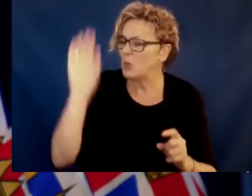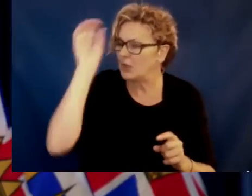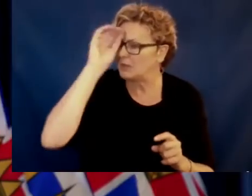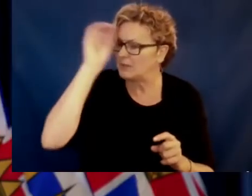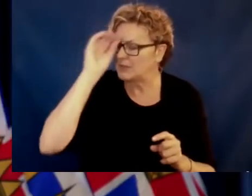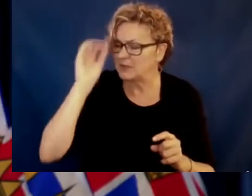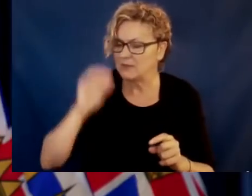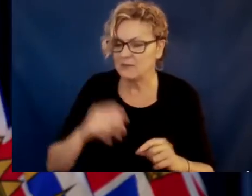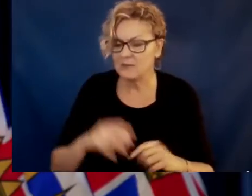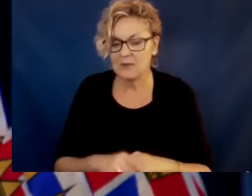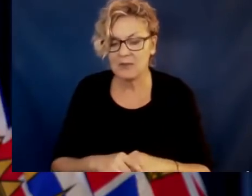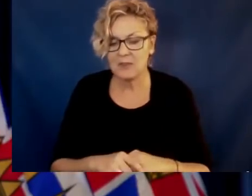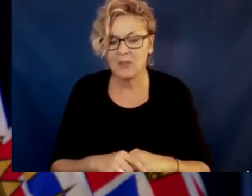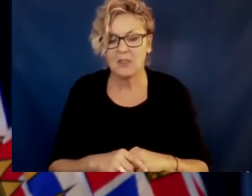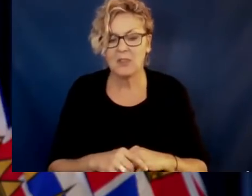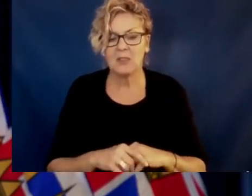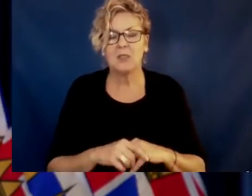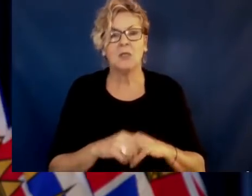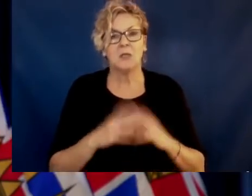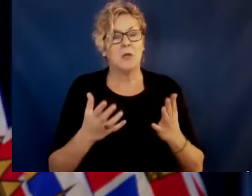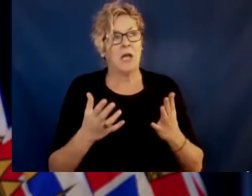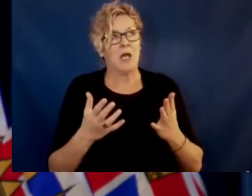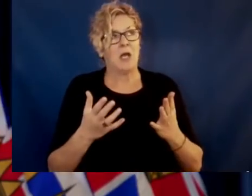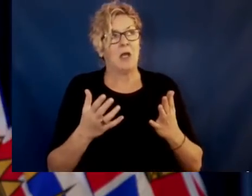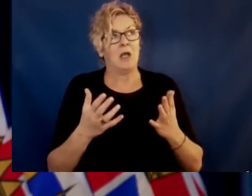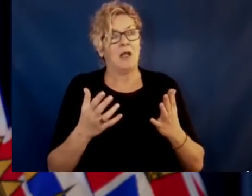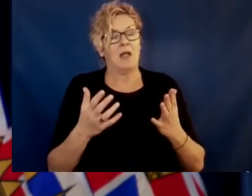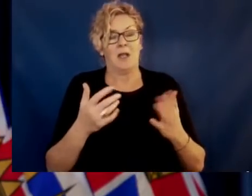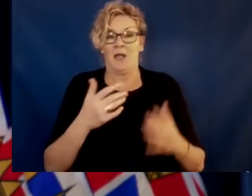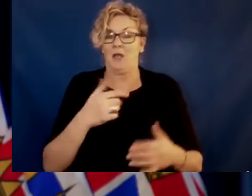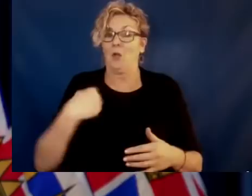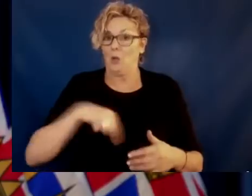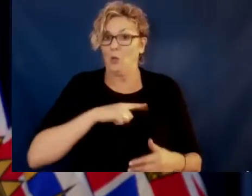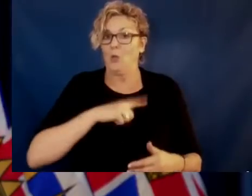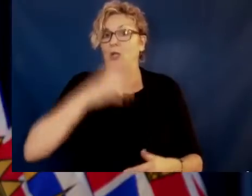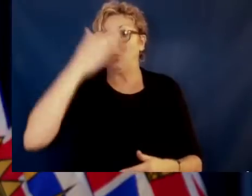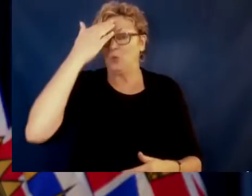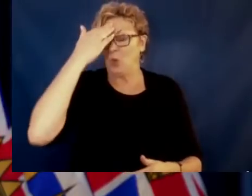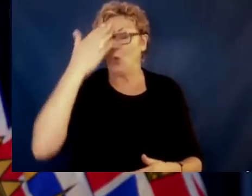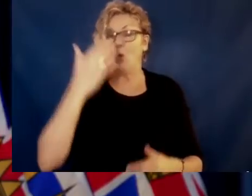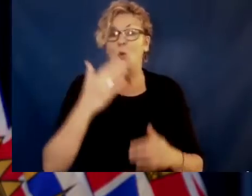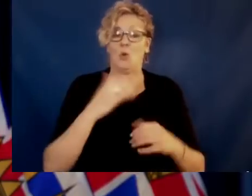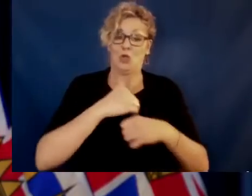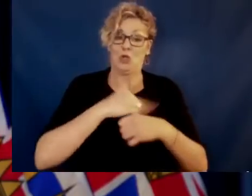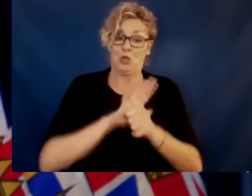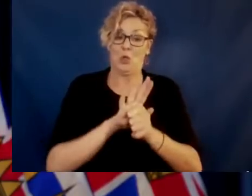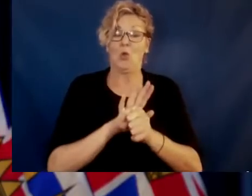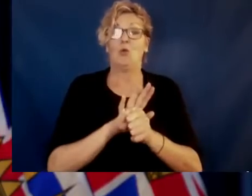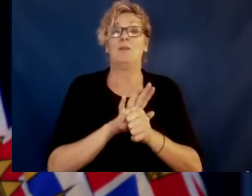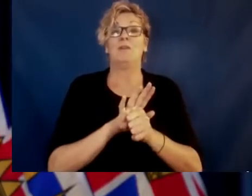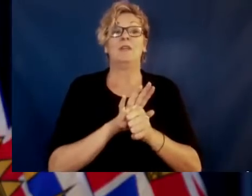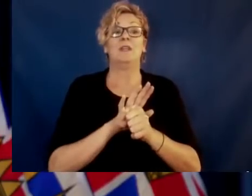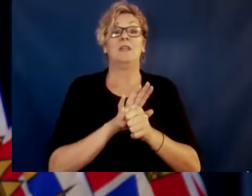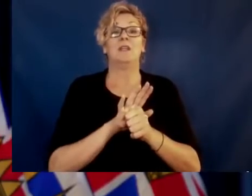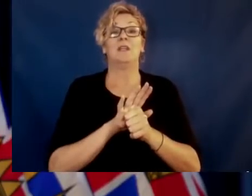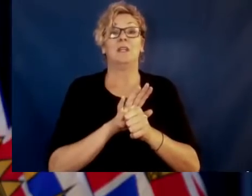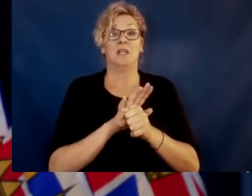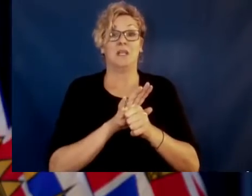they've been talking about, but what we know is that this virus is spread between people when they're in close contact through respiratory droplets. So as long as